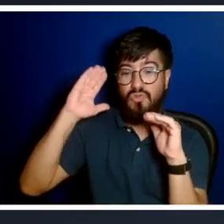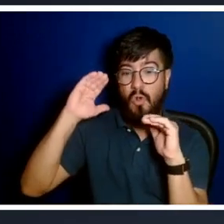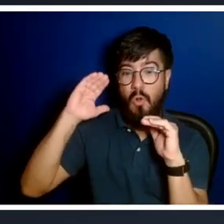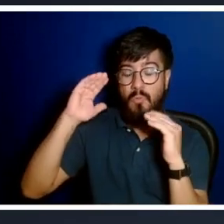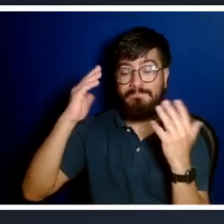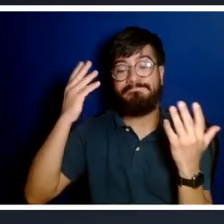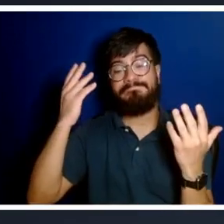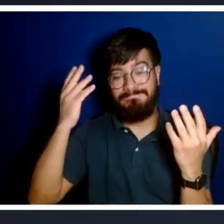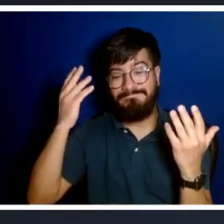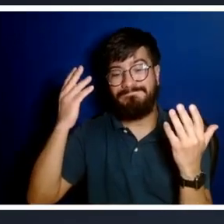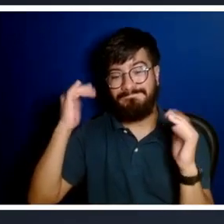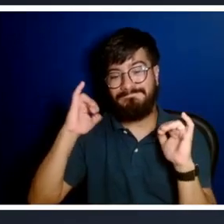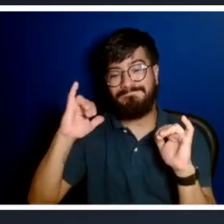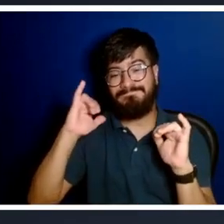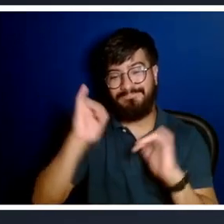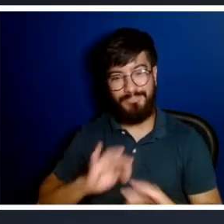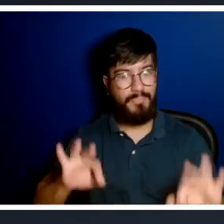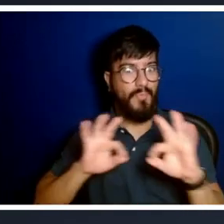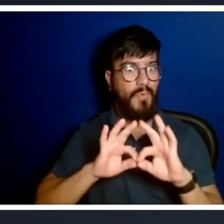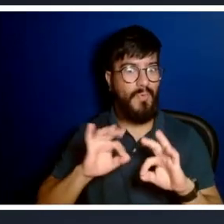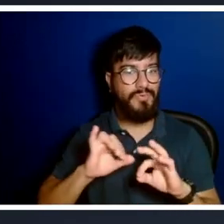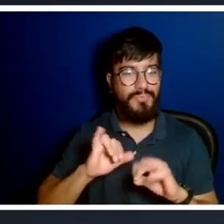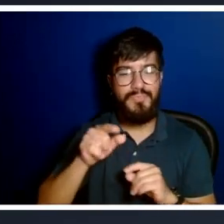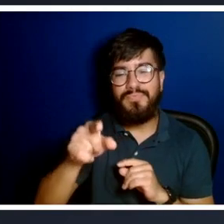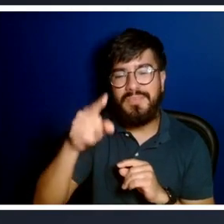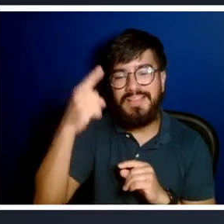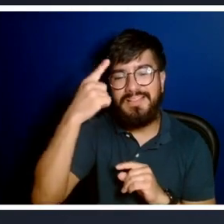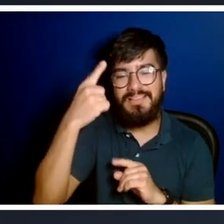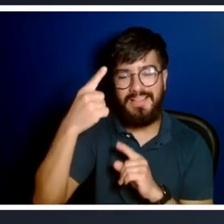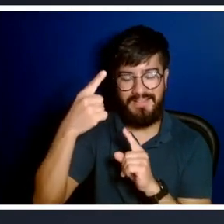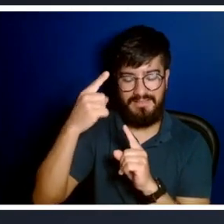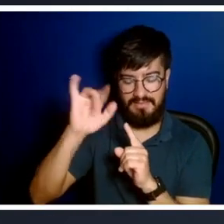this from different lenses, right. So, I think the science can sometimes be